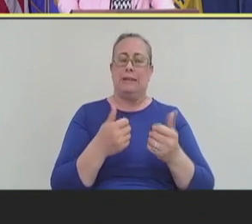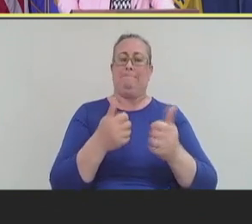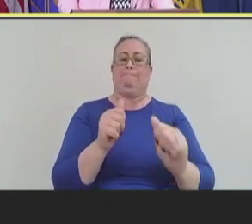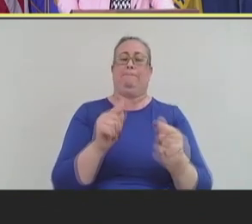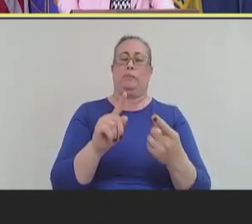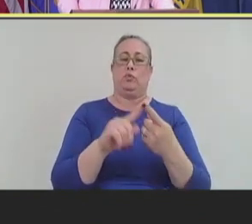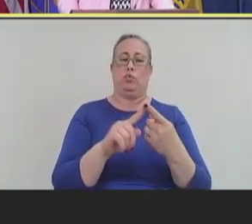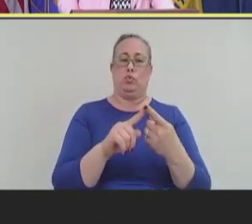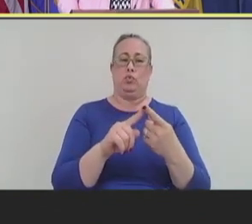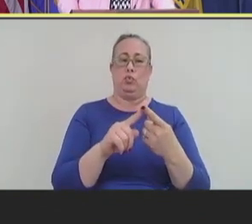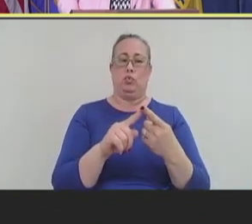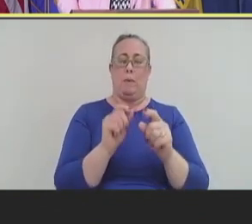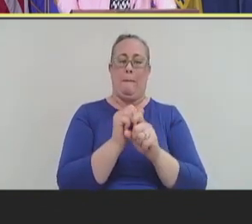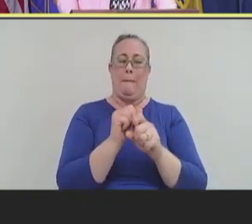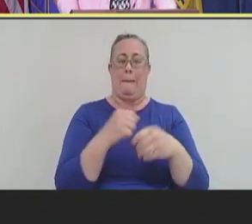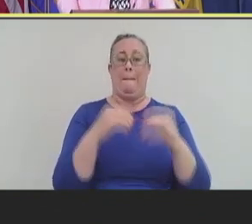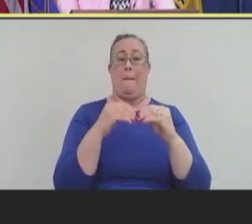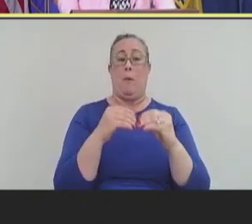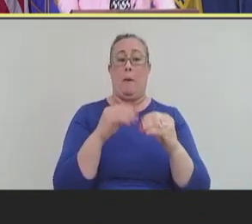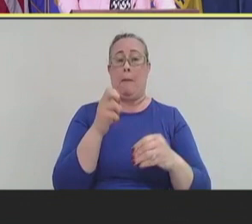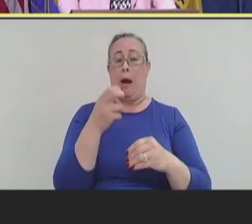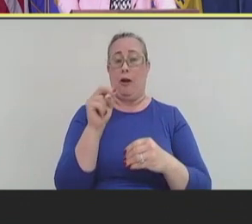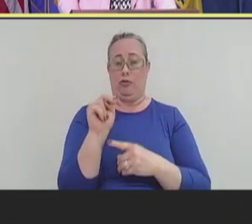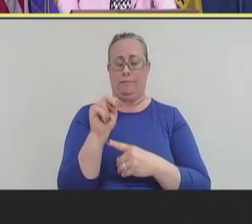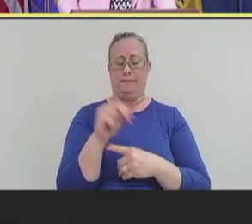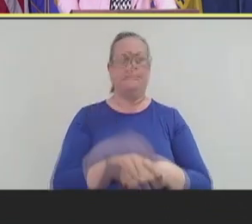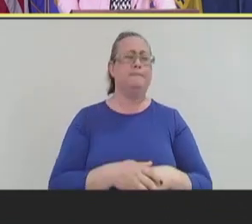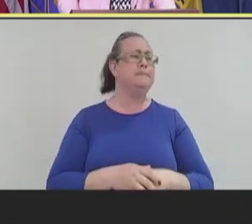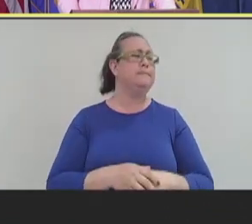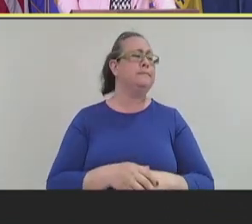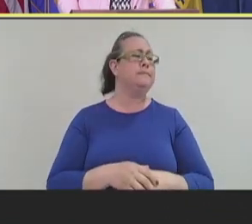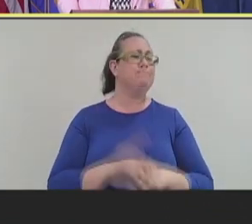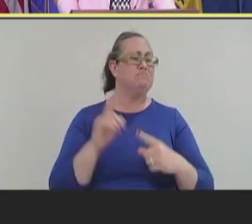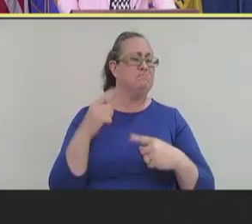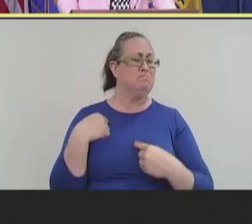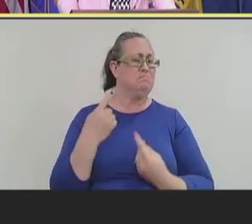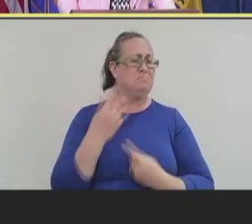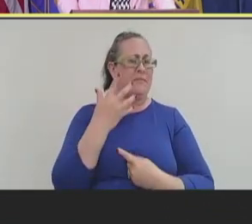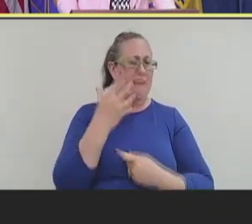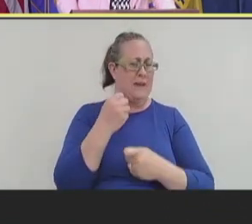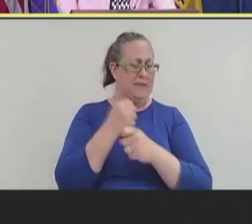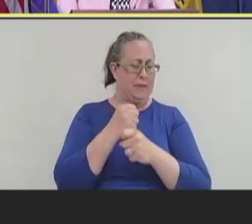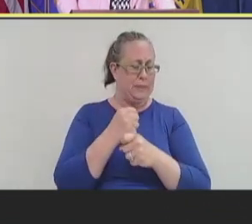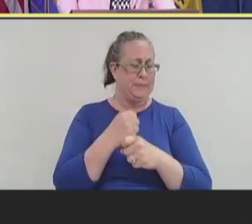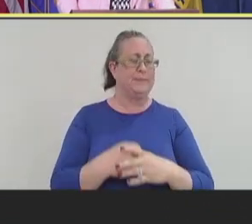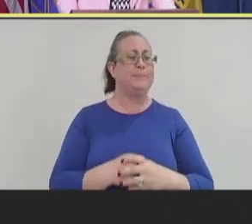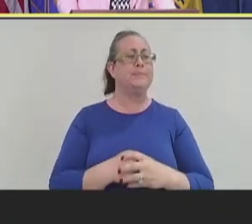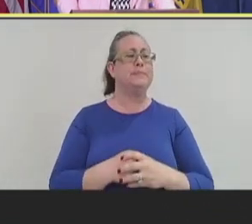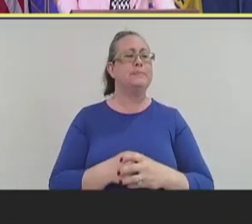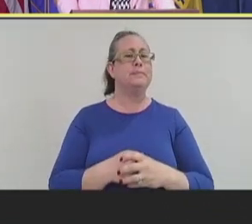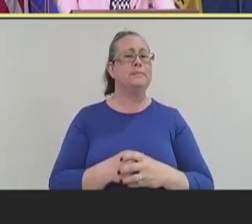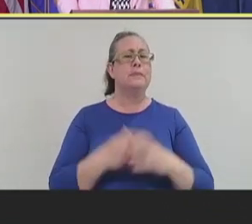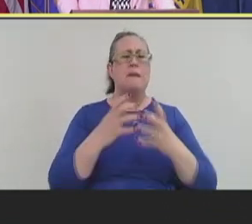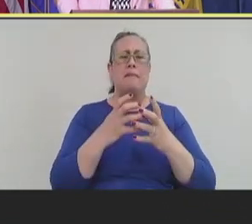IIS front. So, over the last five years, there's been a lot of attention on IIS in